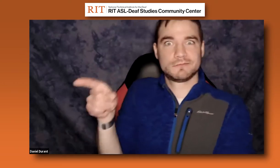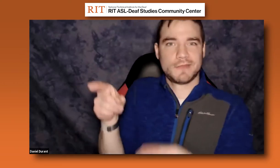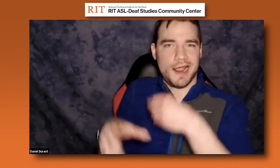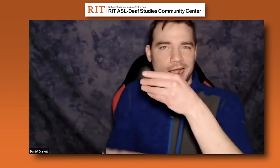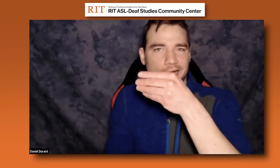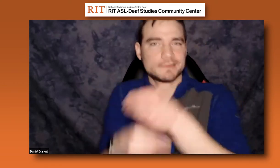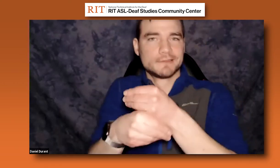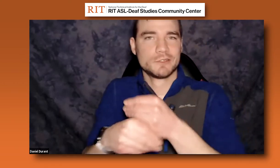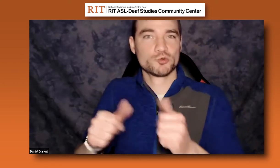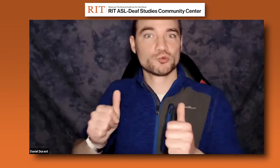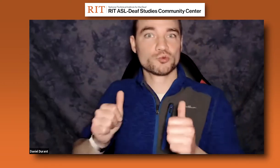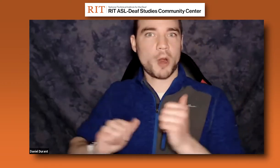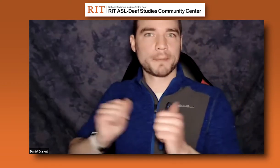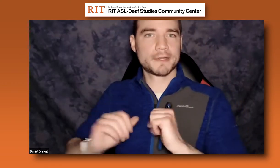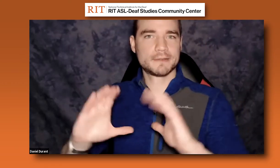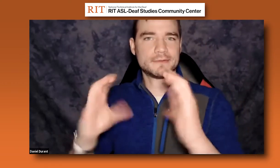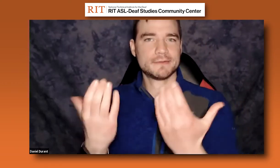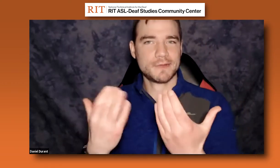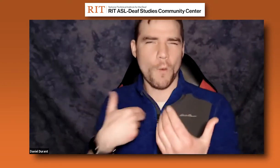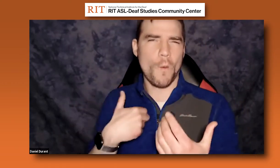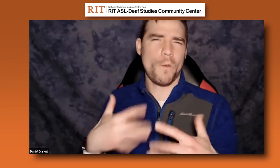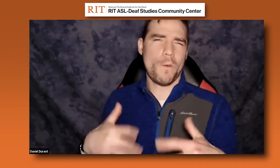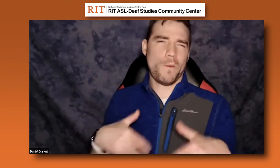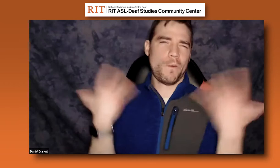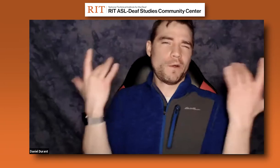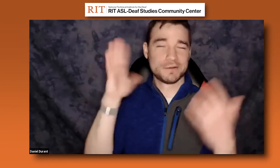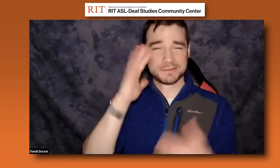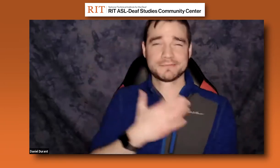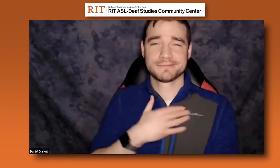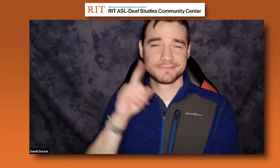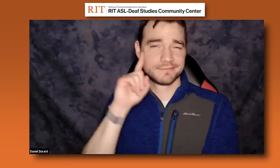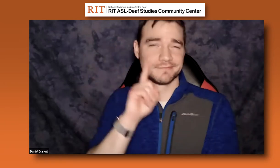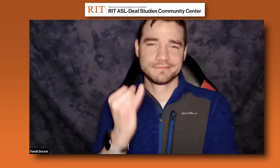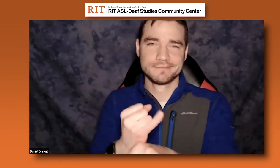but she also introduced a drama/theater class.